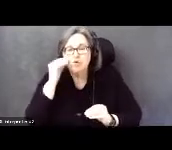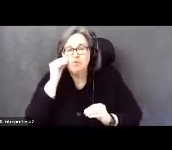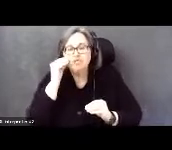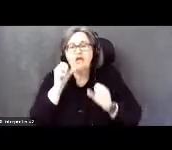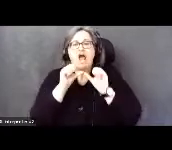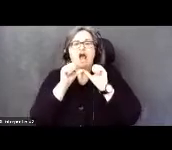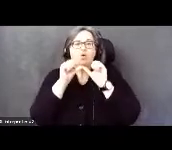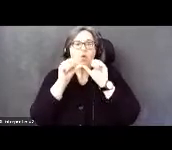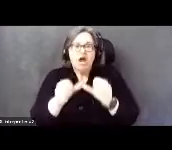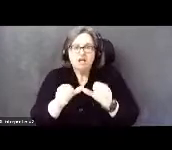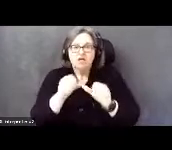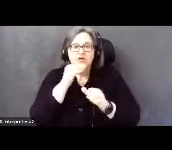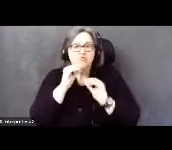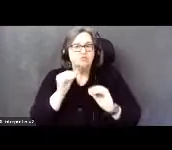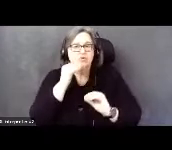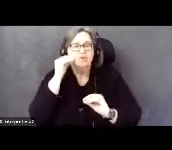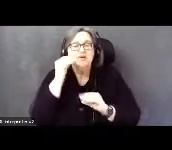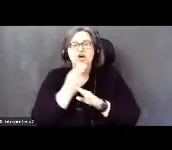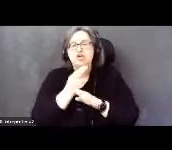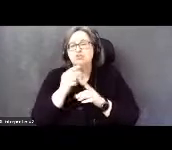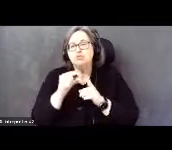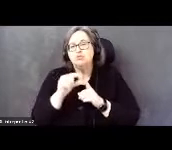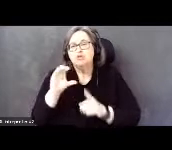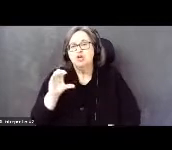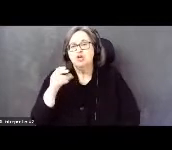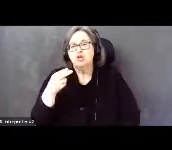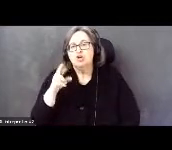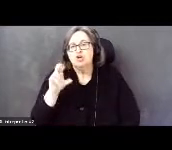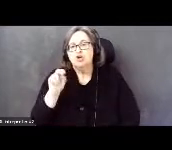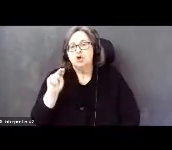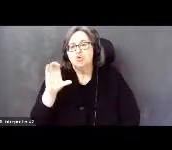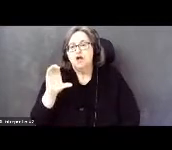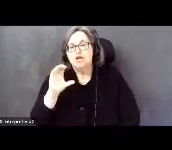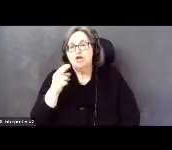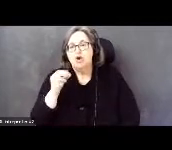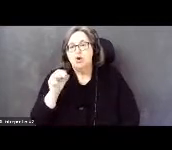homelessness. Any time I use the term chronic homelessness, understand that means there's a disability